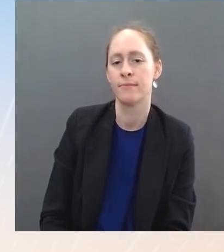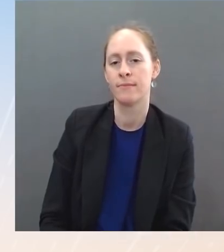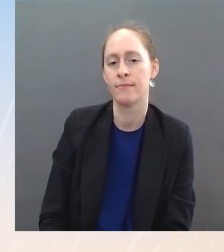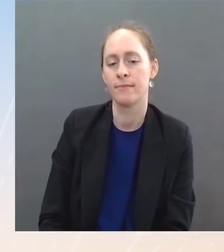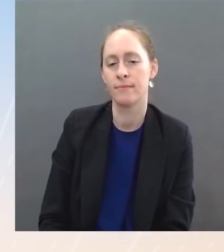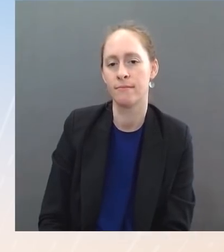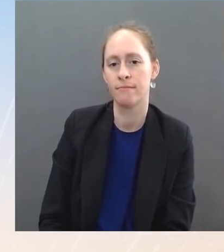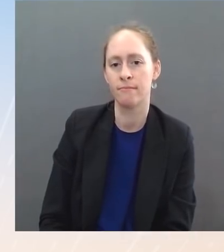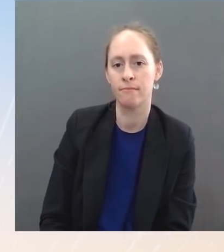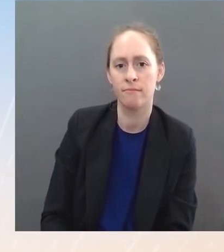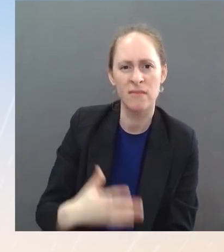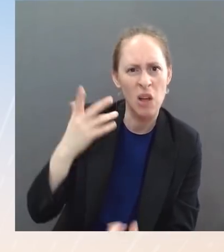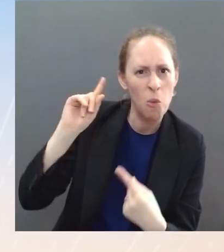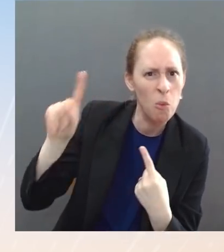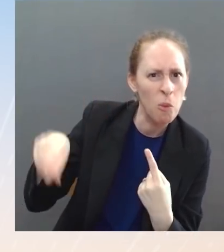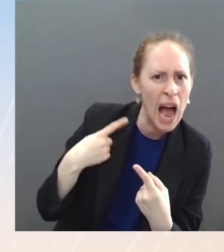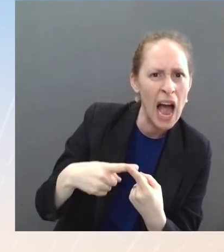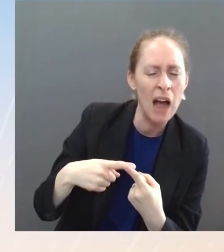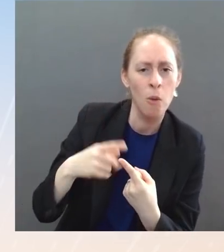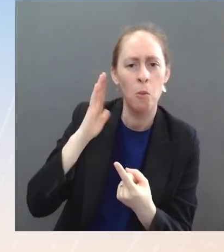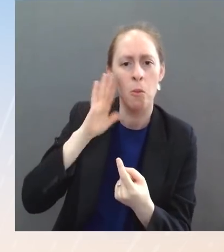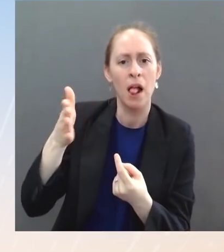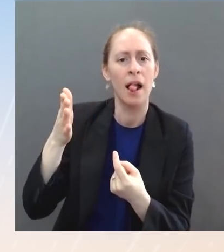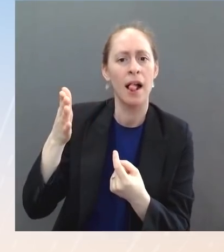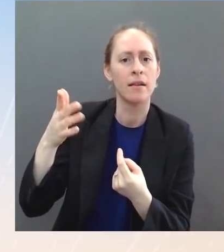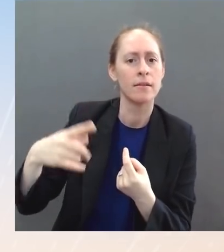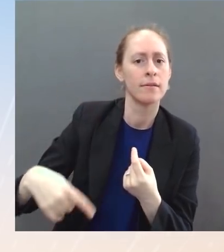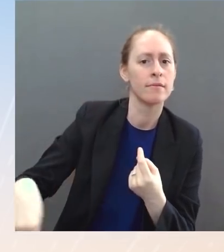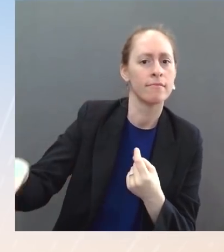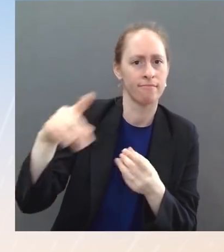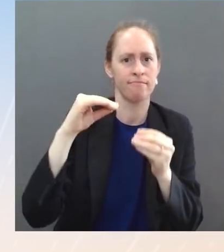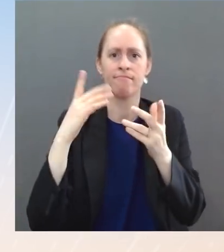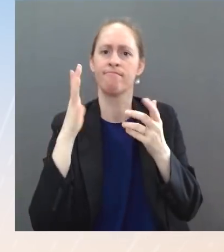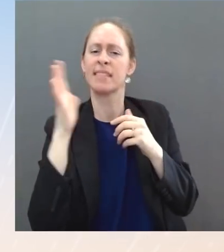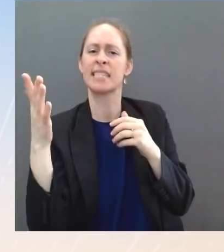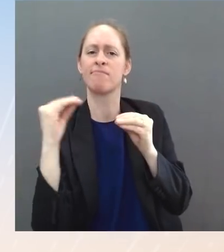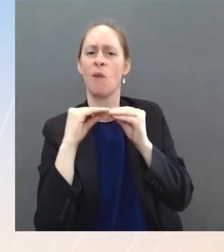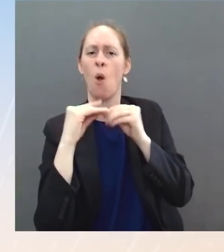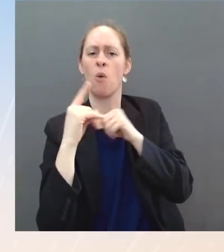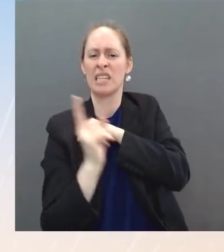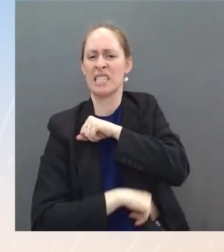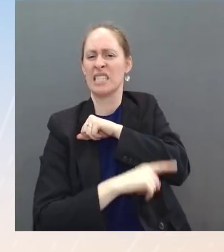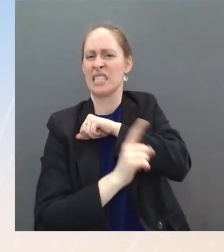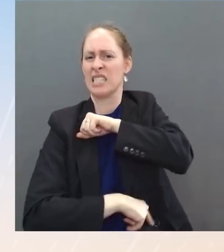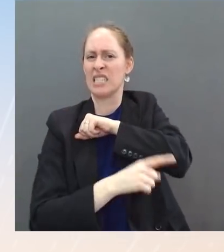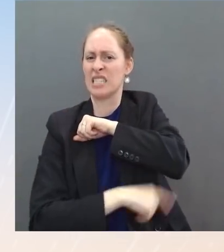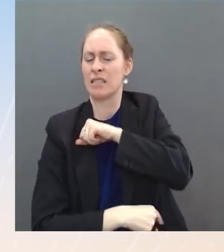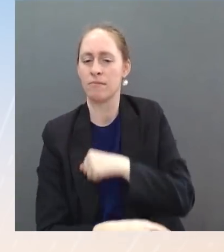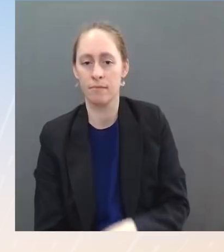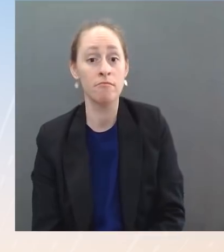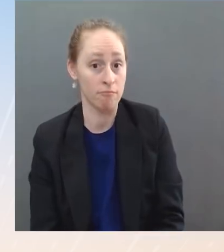further sanctions announcements this week. And we are coordinating with our allies and partners on what the exact parameters of that will be.